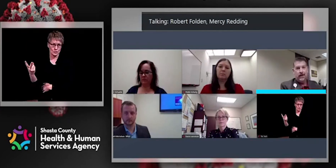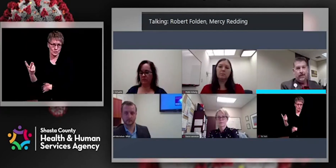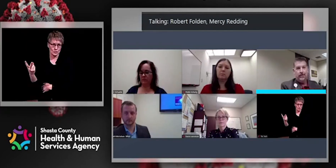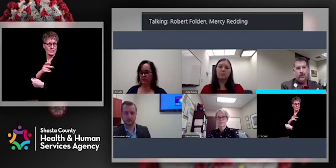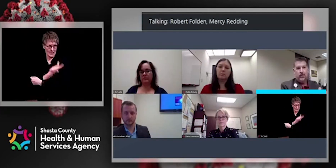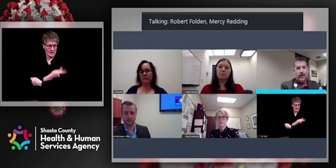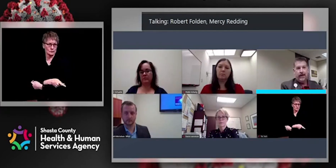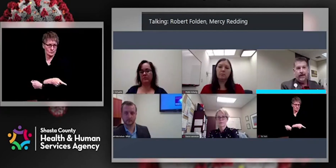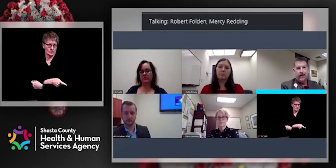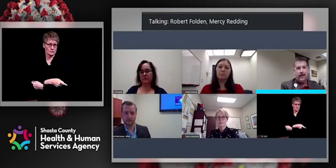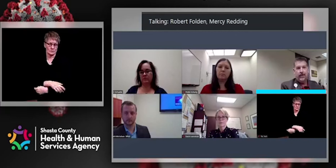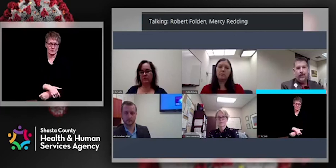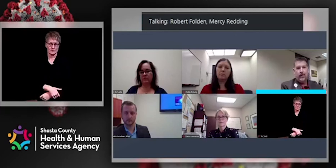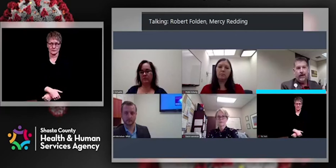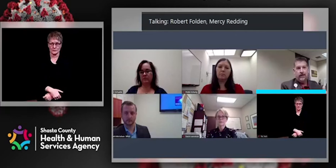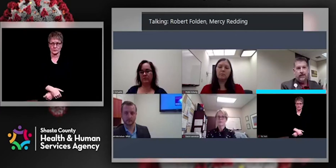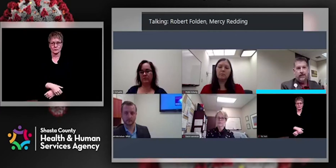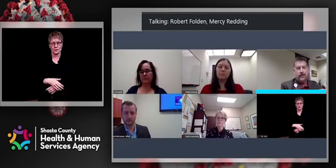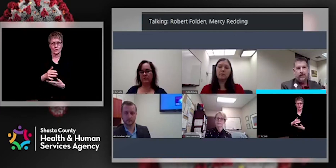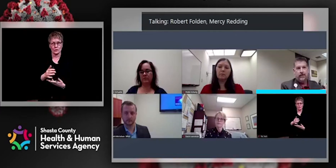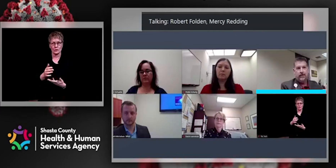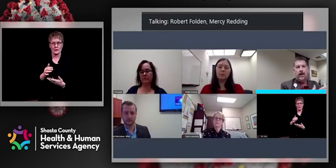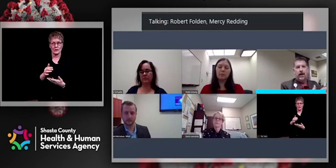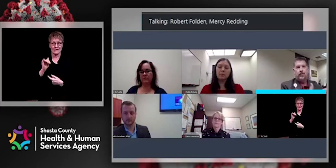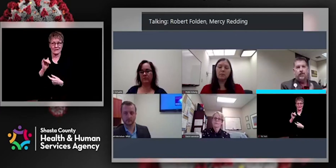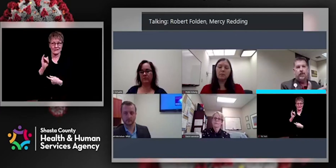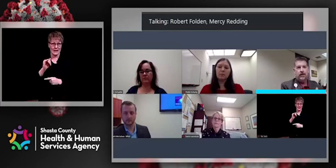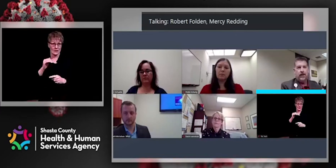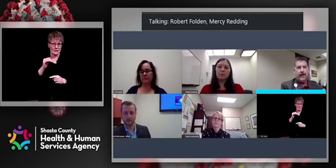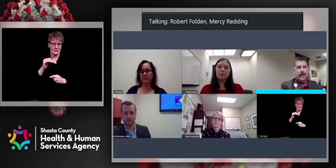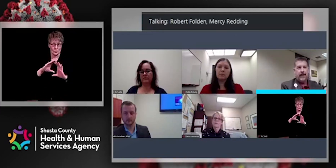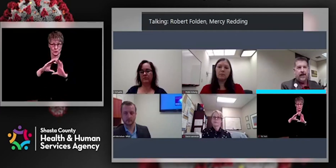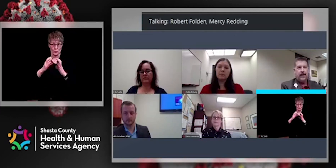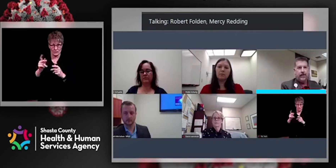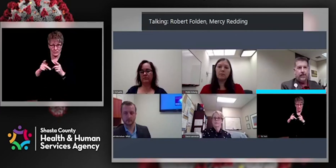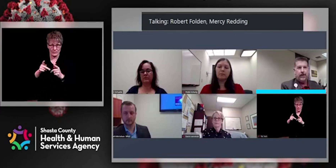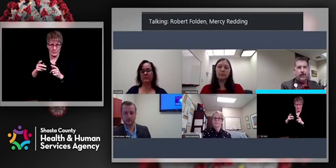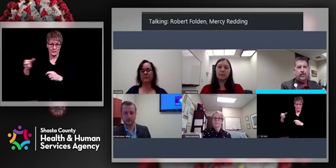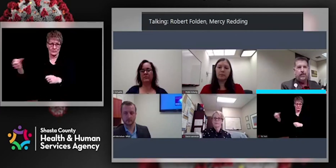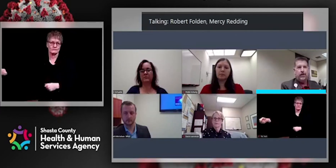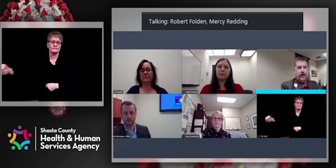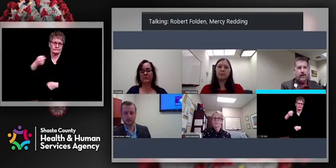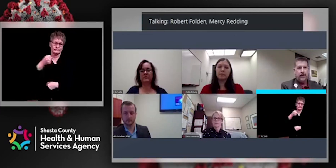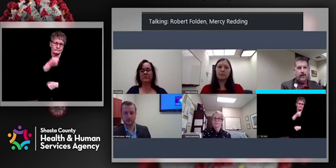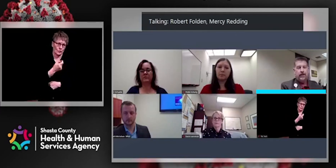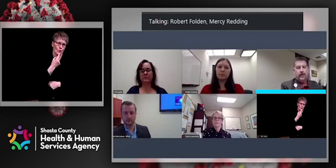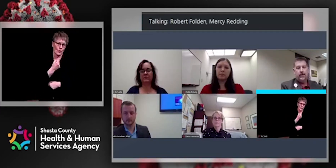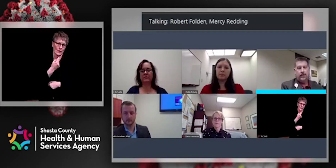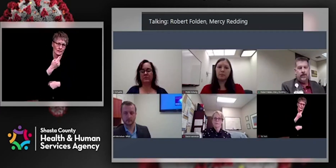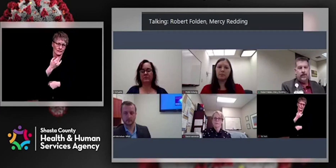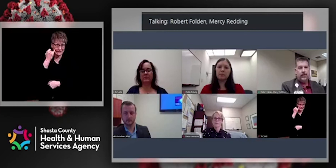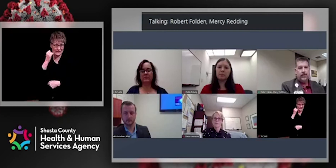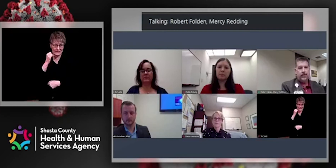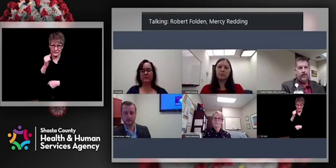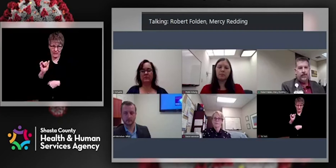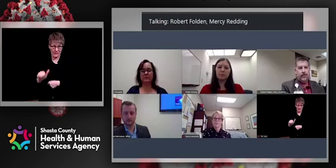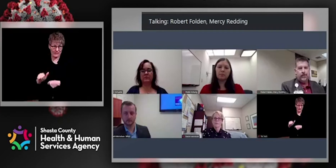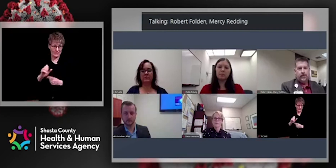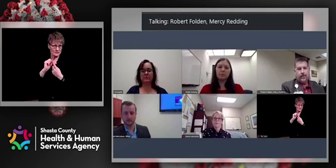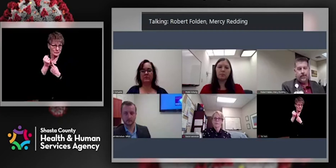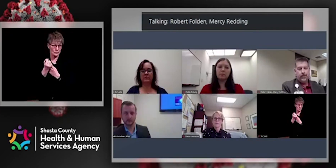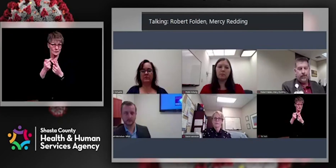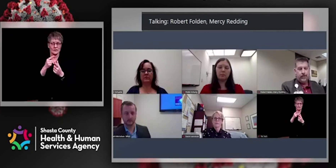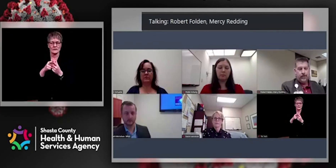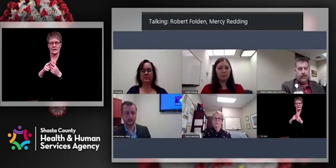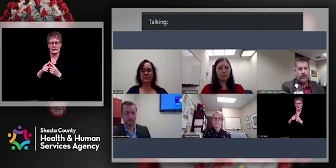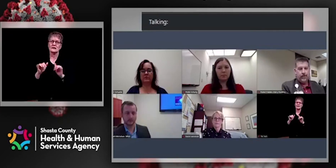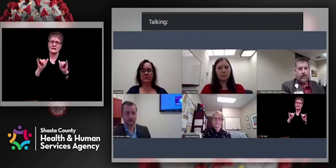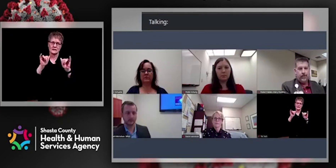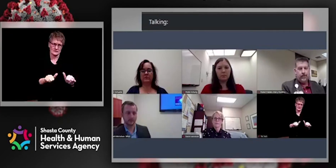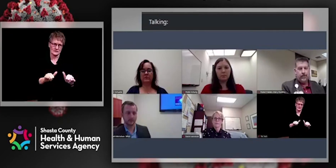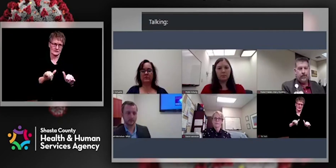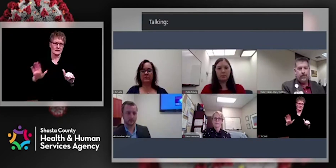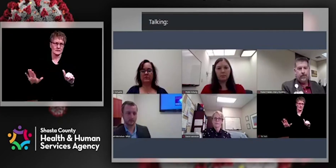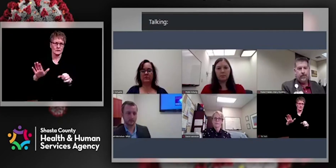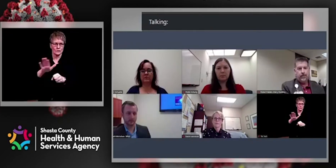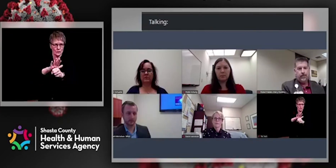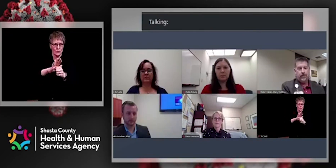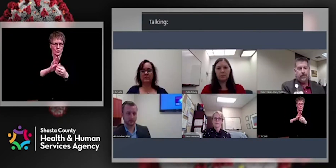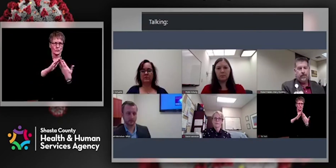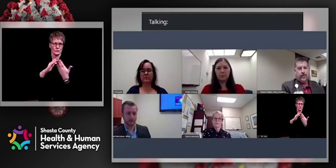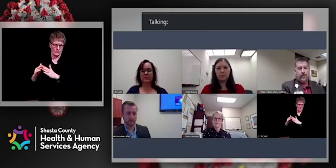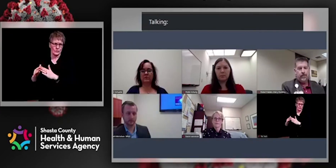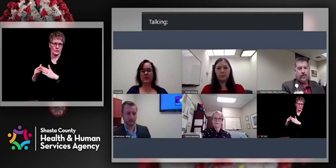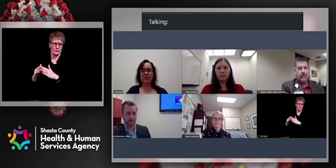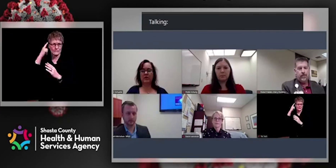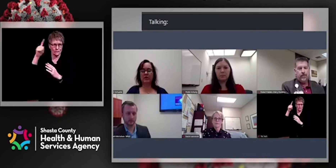to come to Redding that otherwise a hospital could likely care for them in their community.